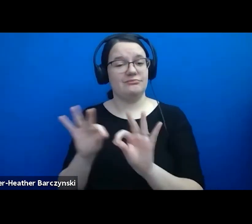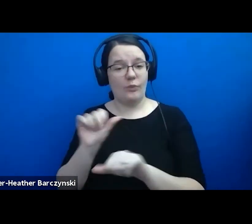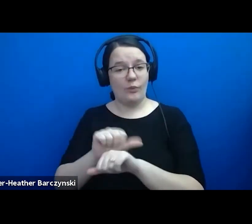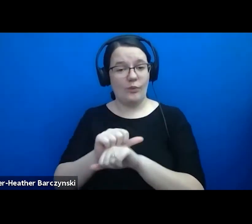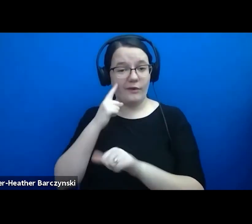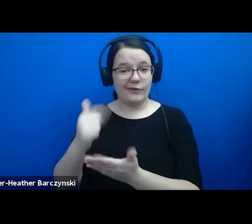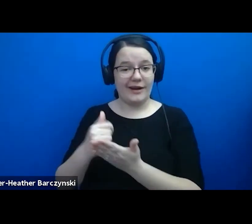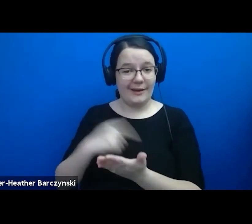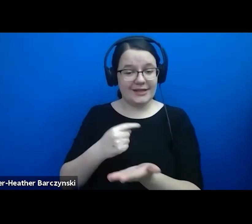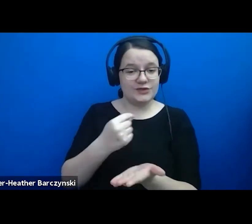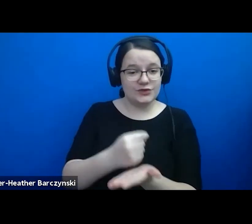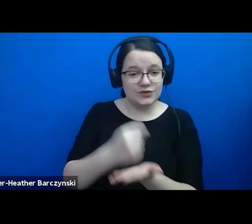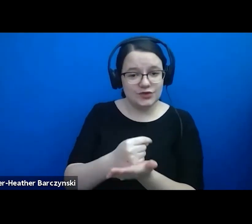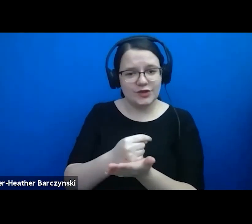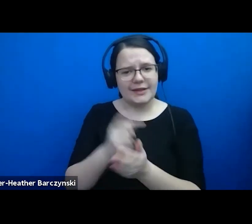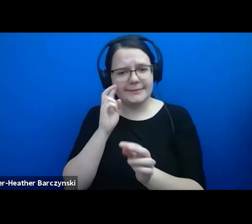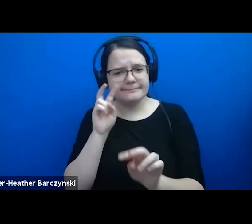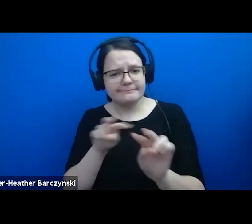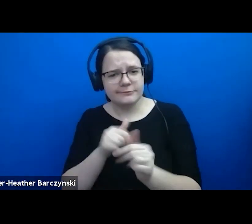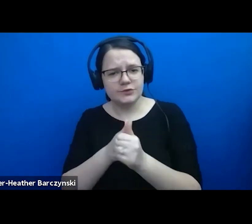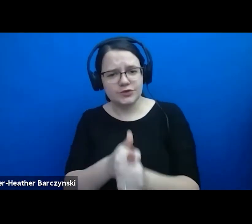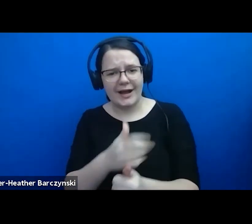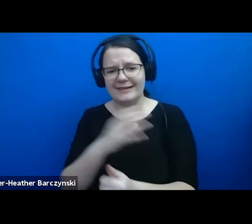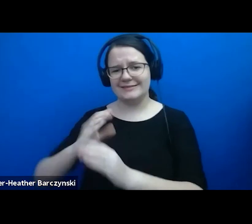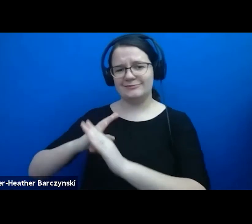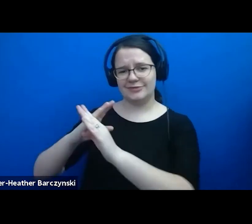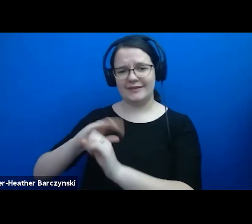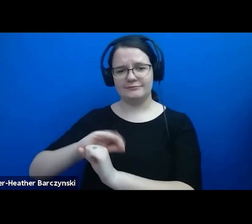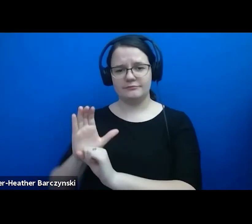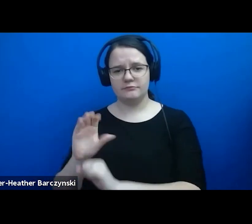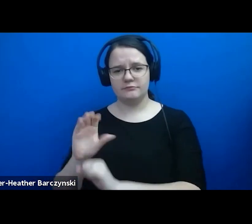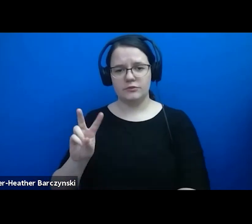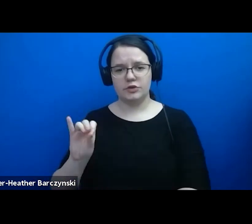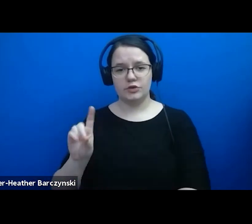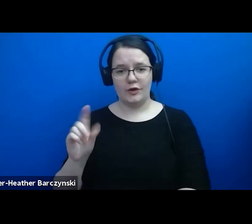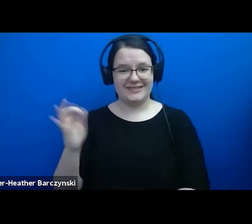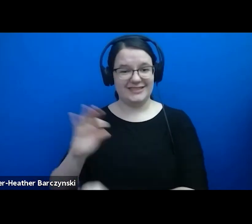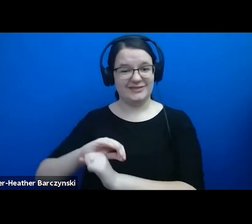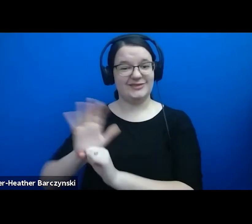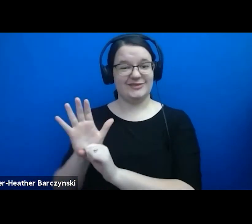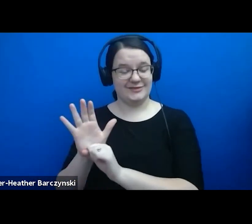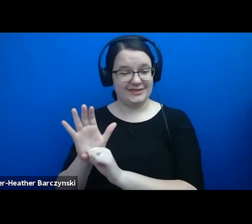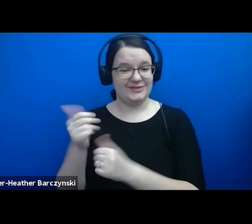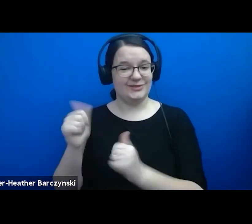track and prevent covid19 from spreading they will share the latest information on vaccine